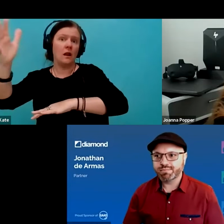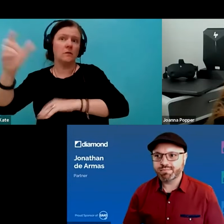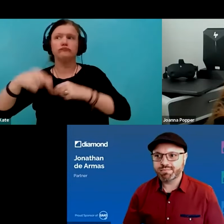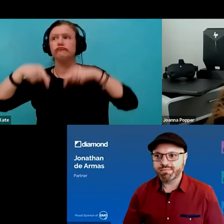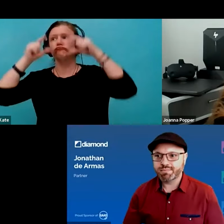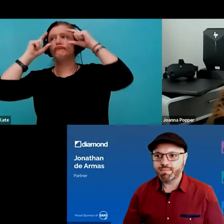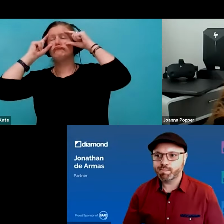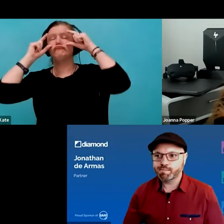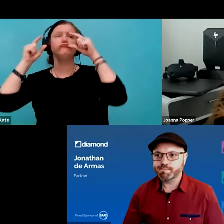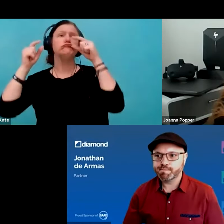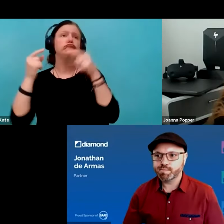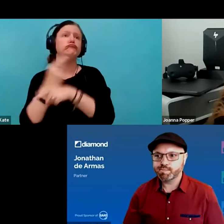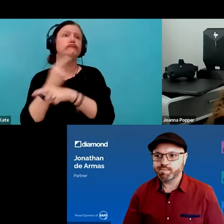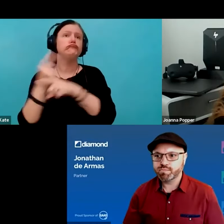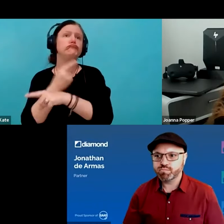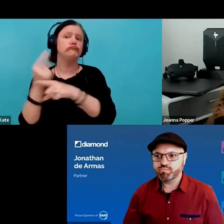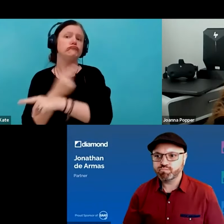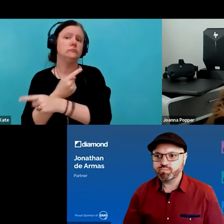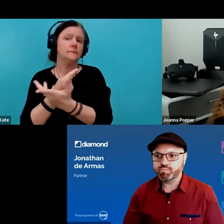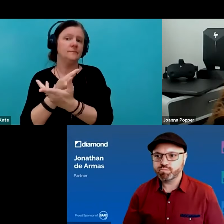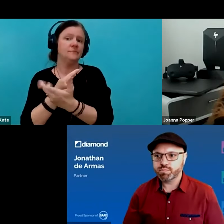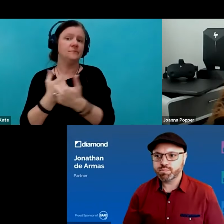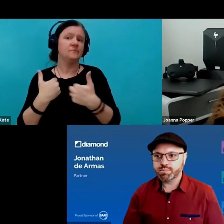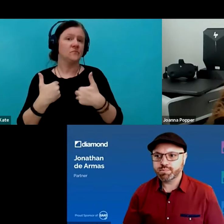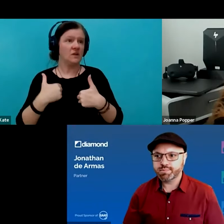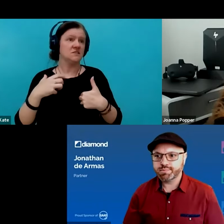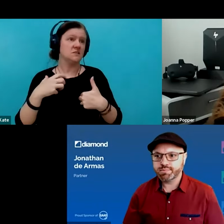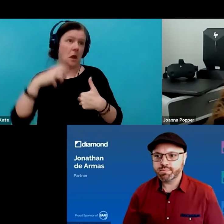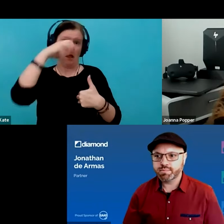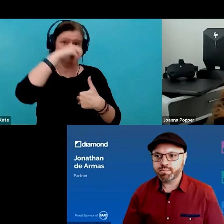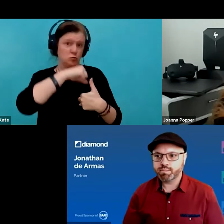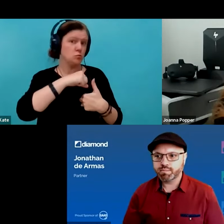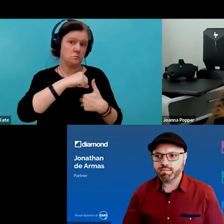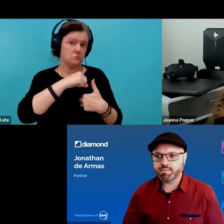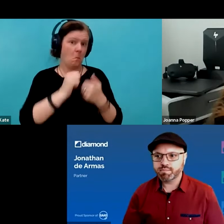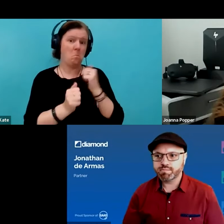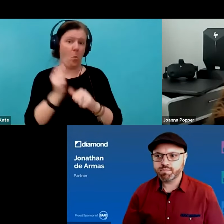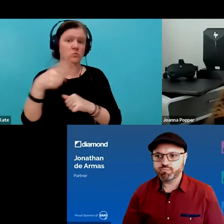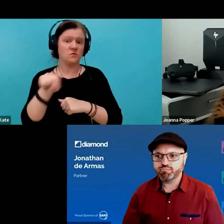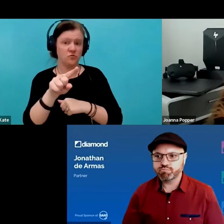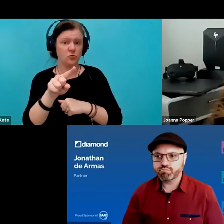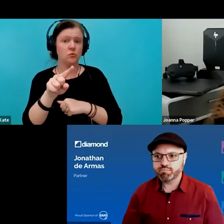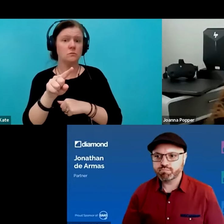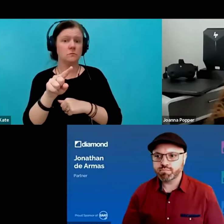because I assume everybody on the line or a good portion of you have seen a